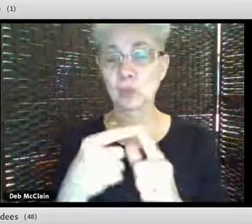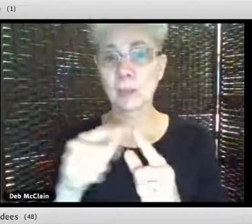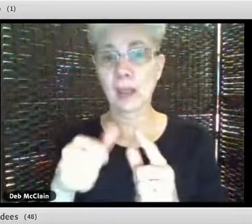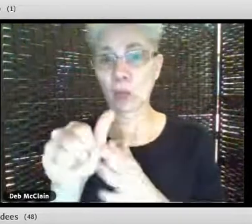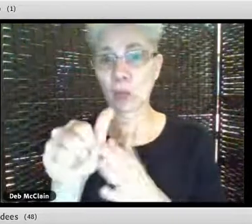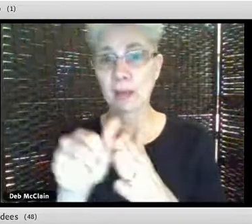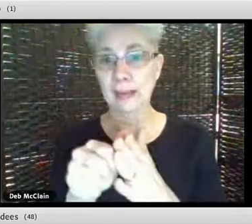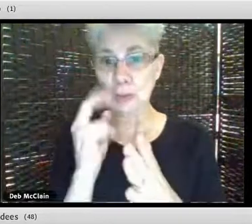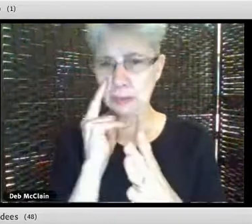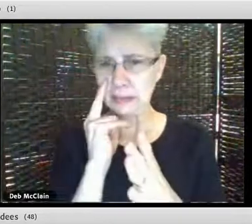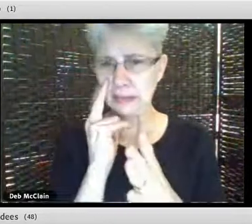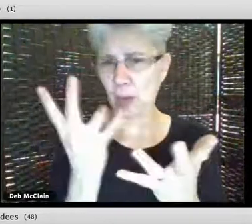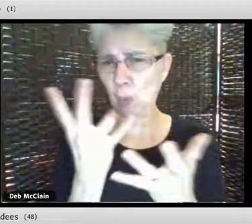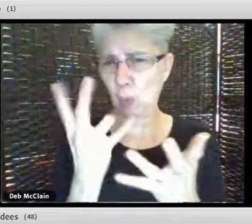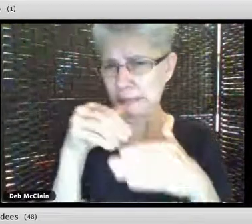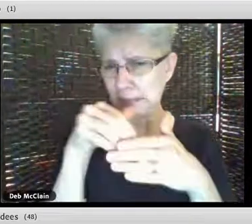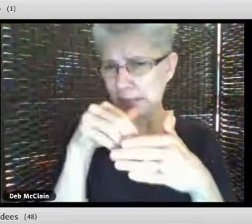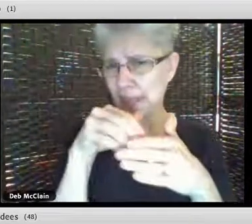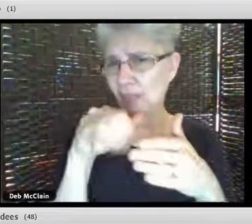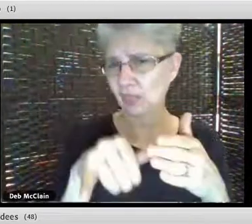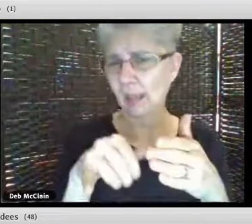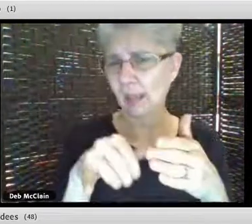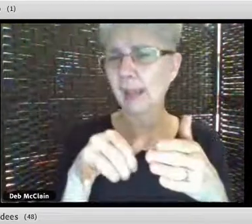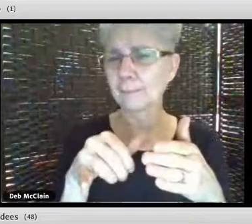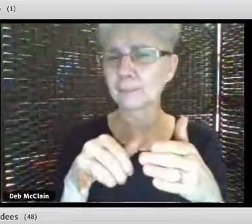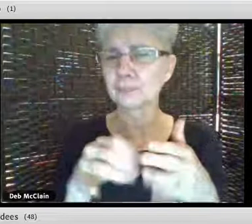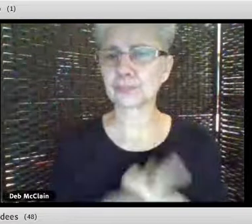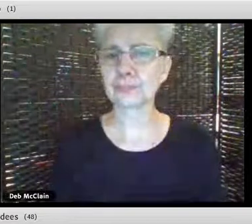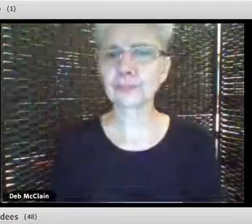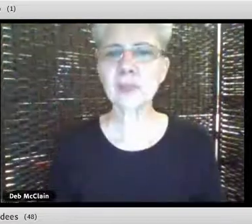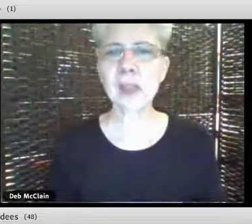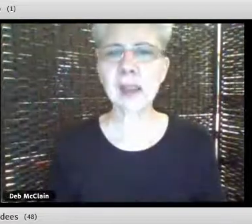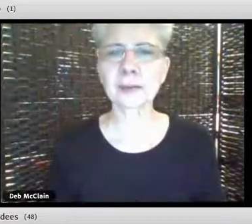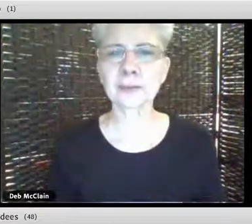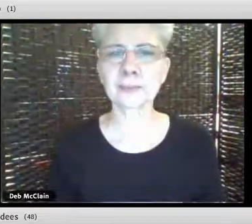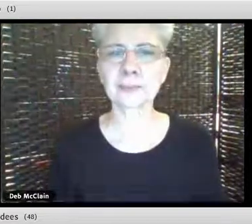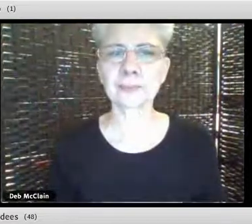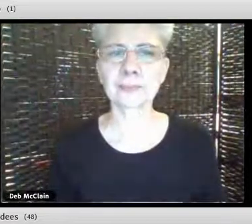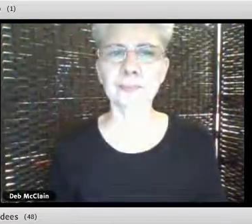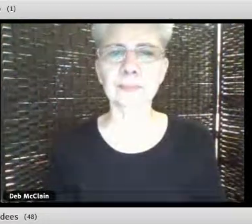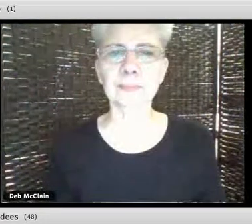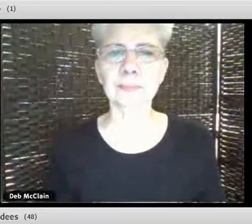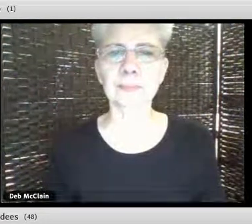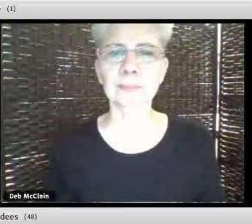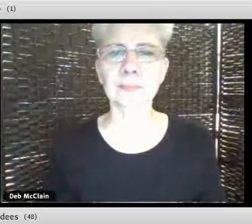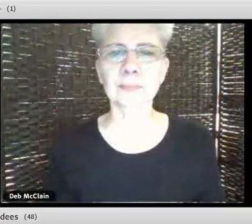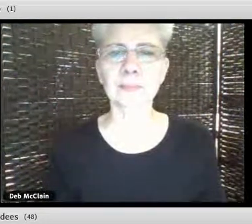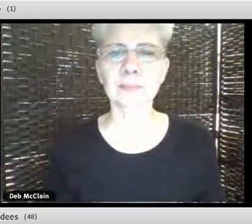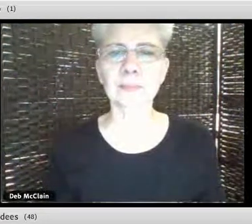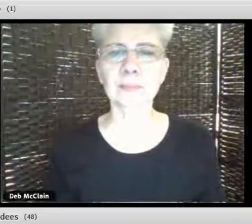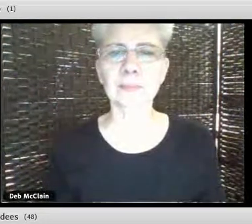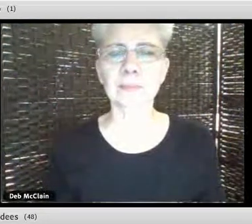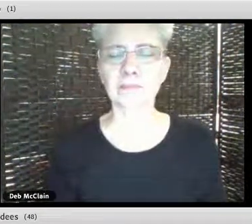so you can see what one that's kind of empty looks like. Sorry about that.